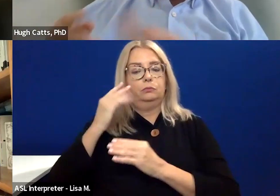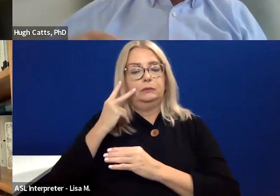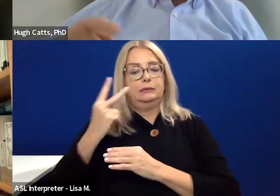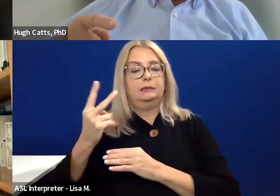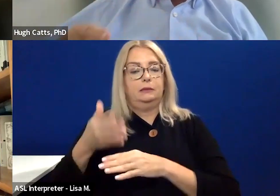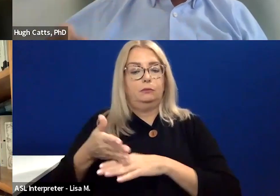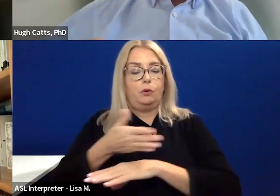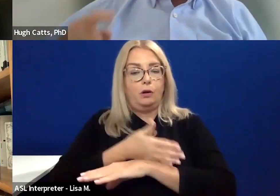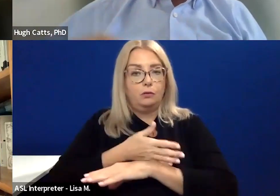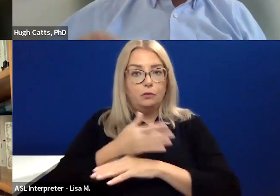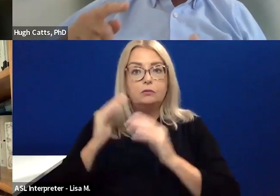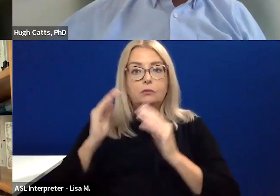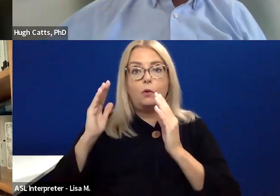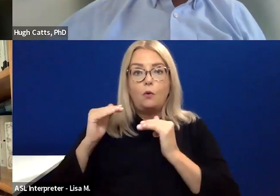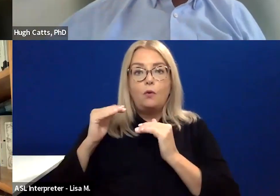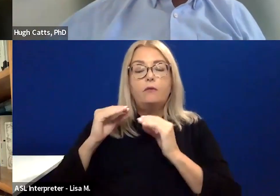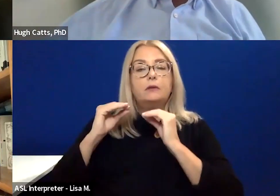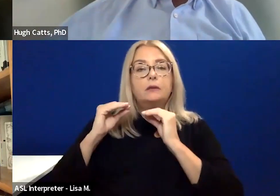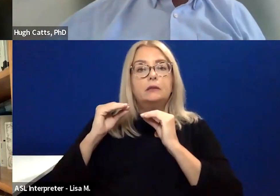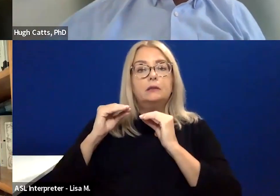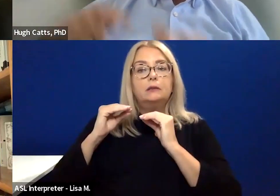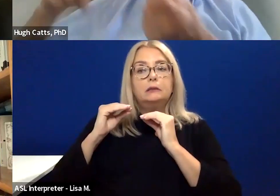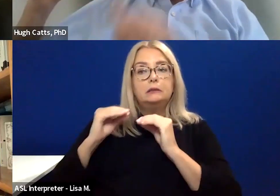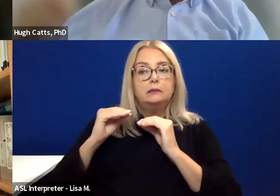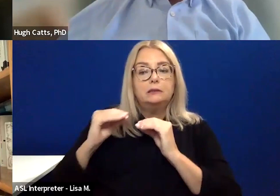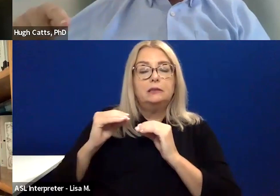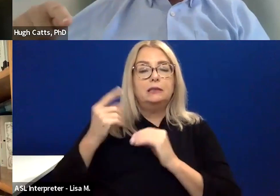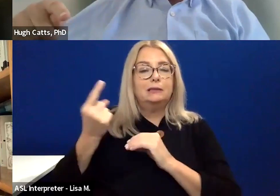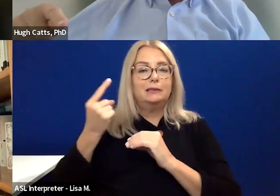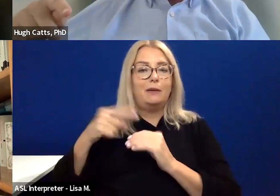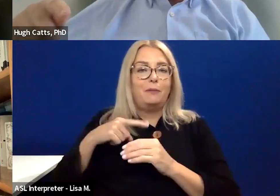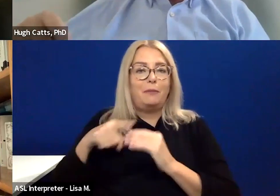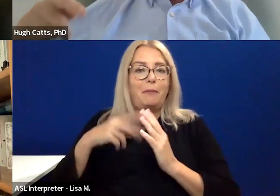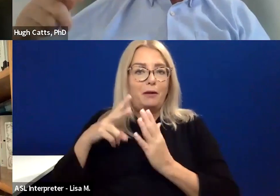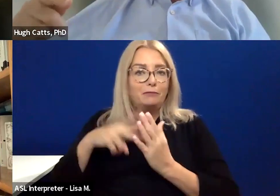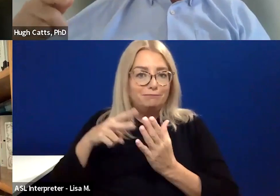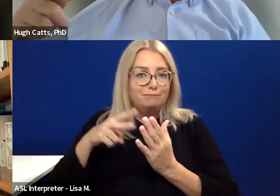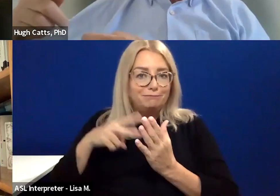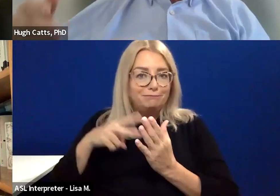you've turned you've taught him something about literacy that will will allow them to to to